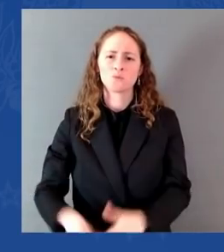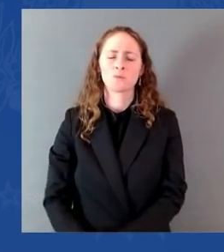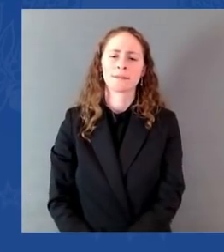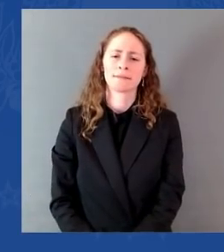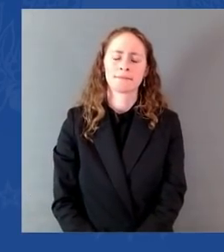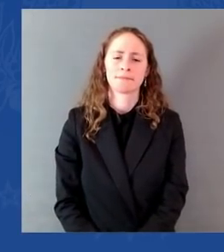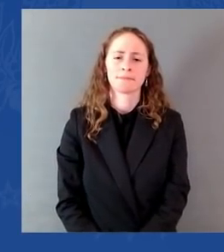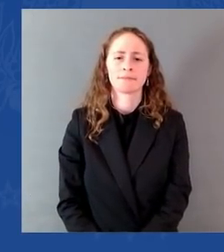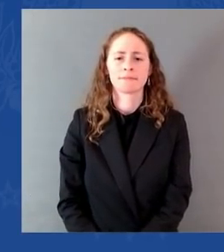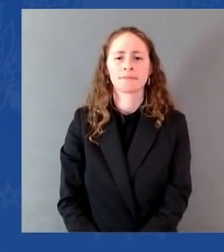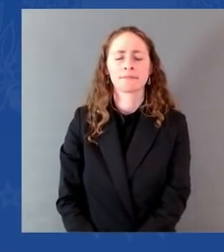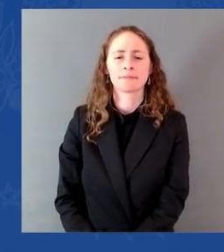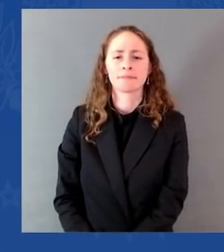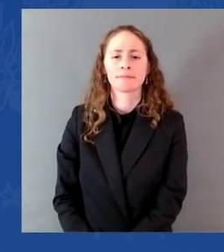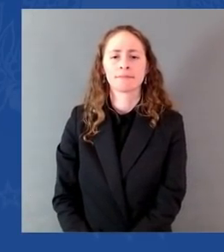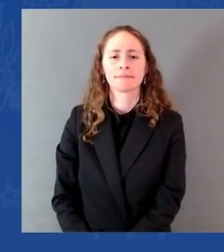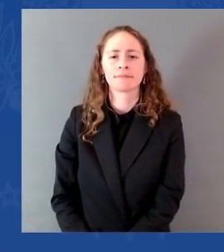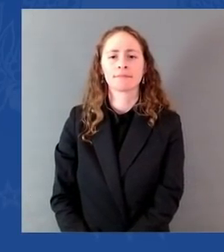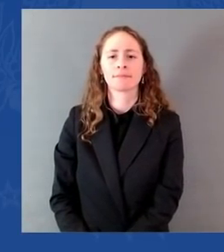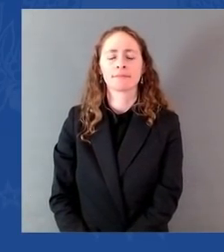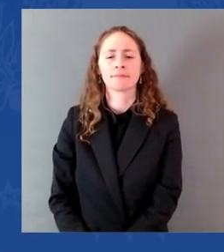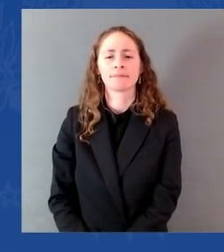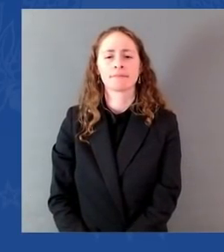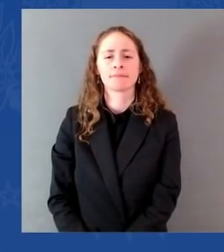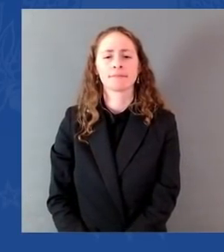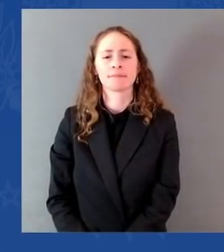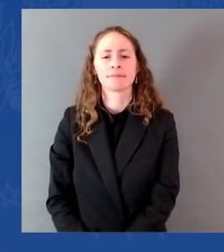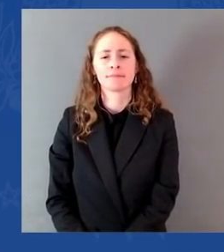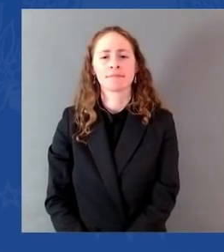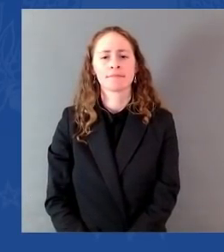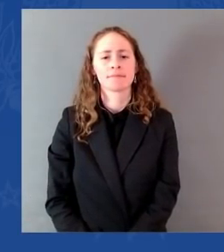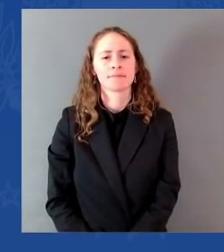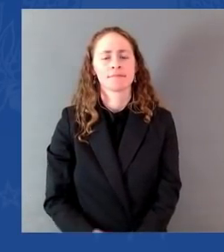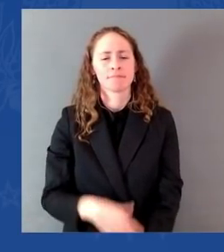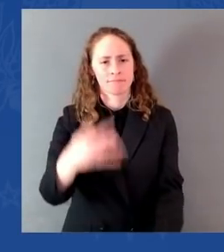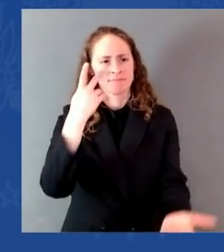In 2014, I went there to help reopen the rebuilt Joplin High School.